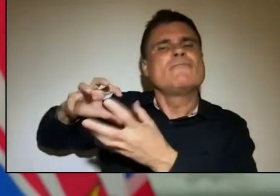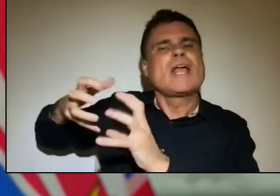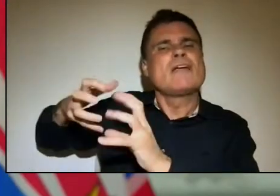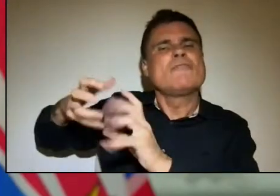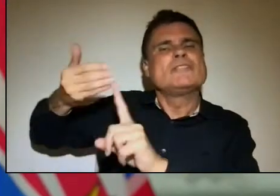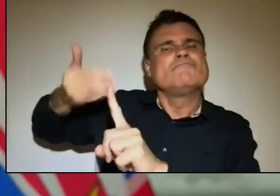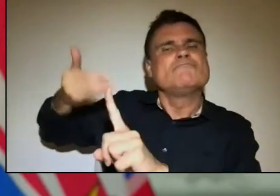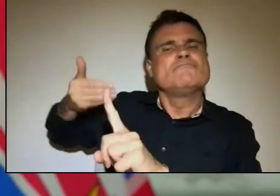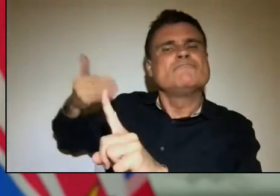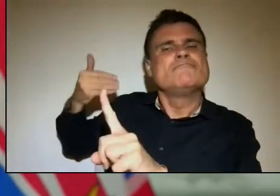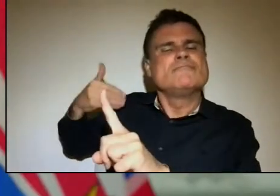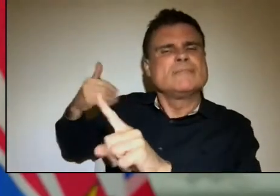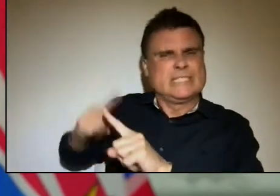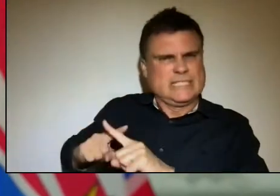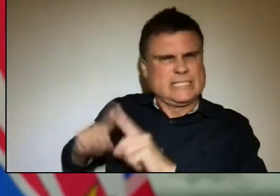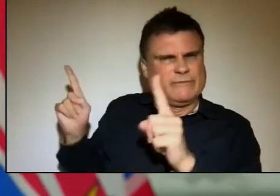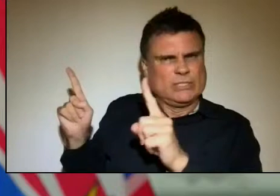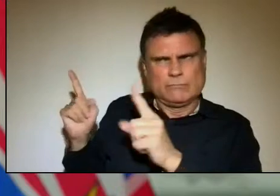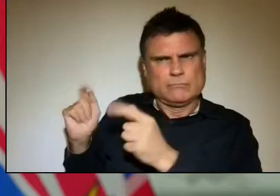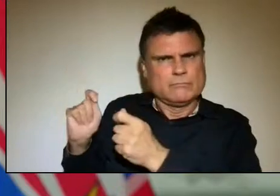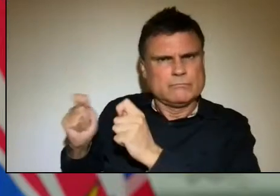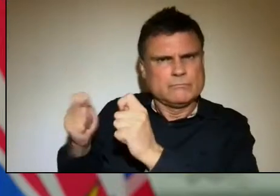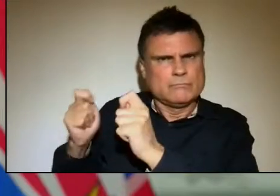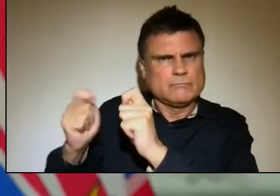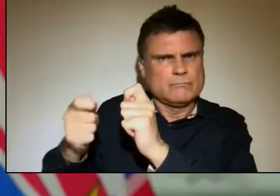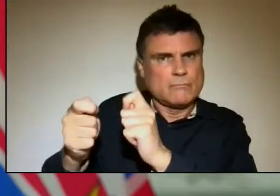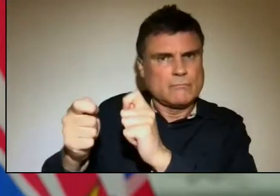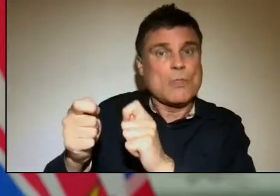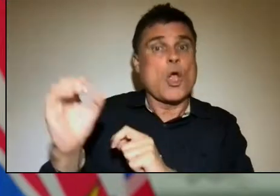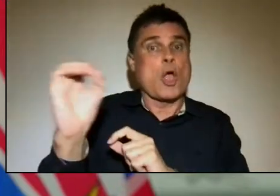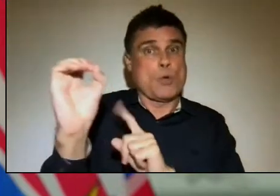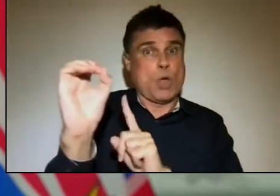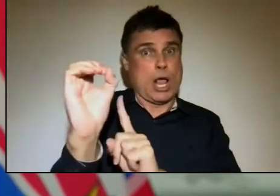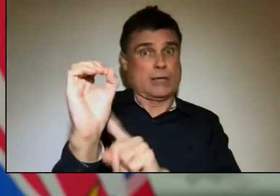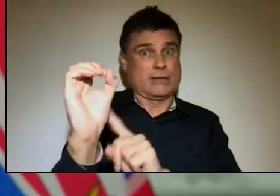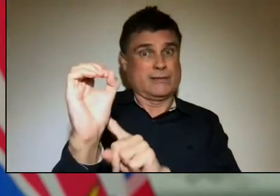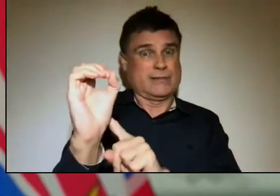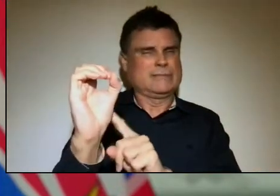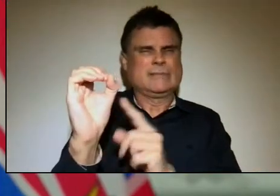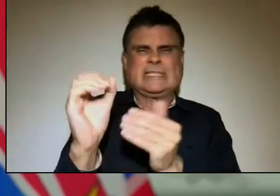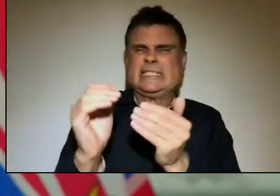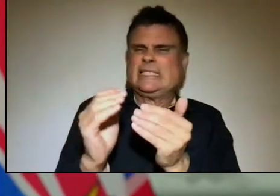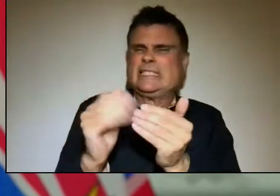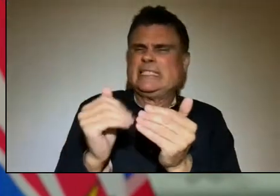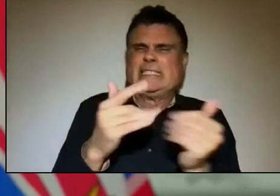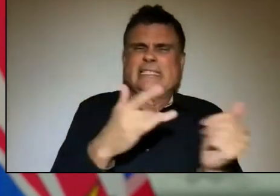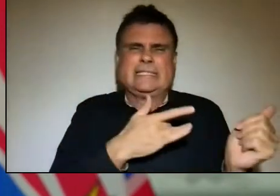two years. People are getting infected with a much smaller dose of the